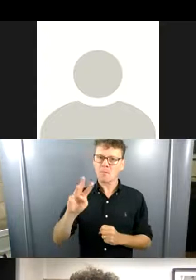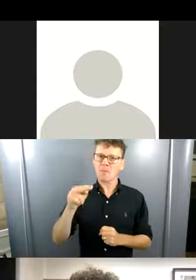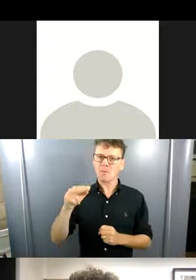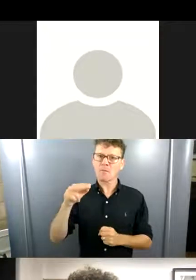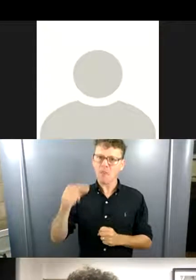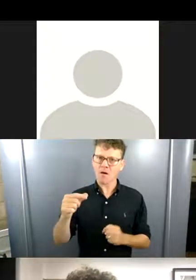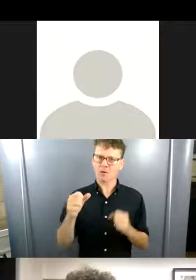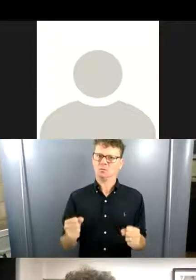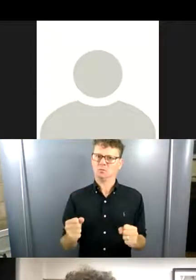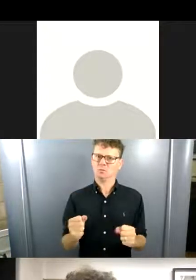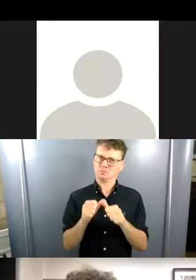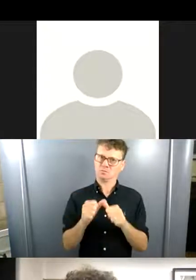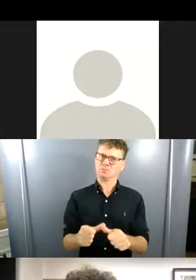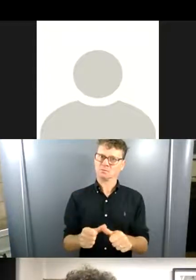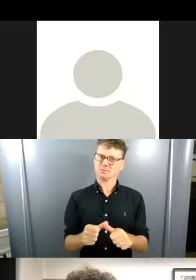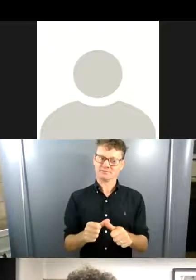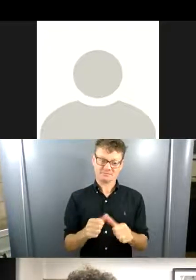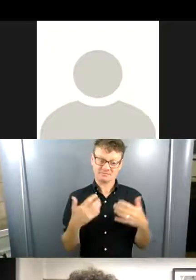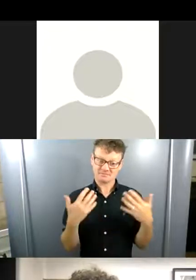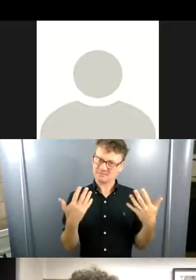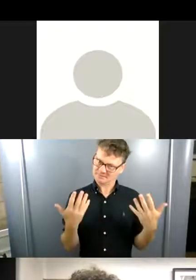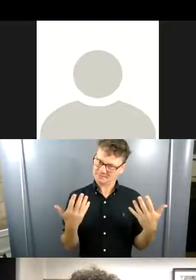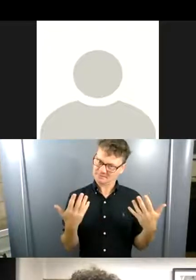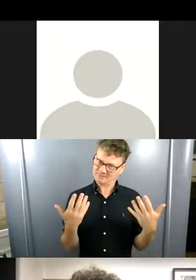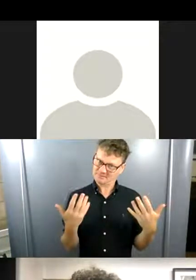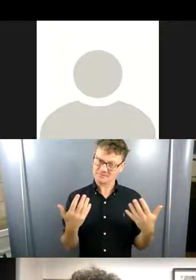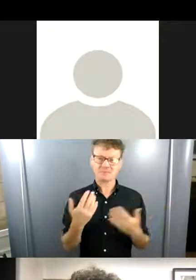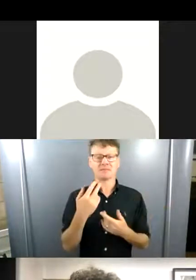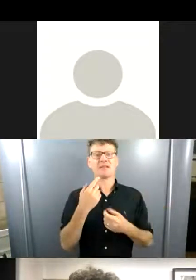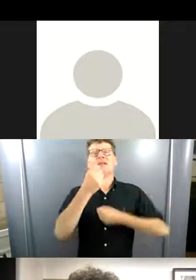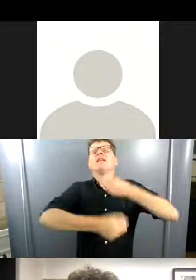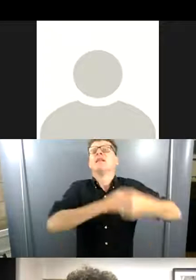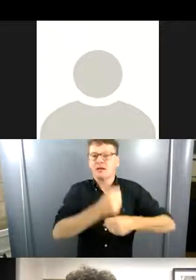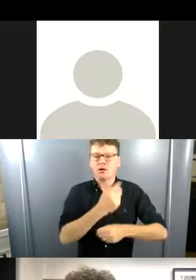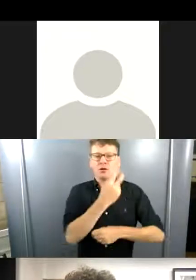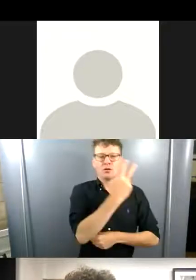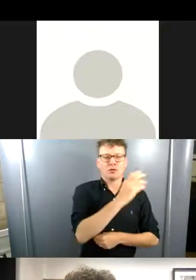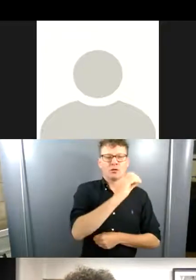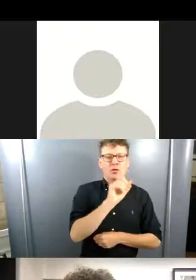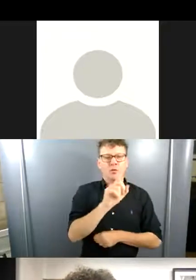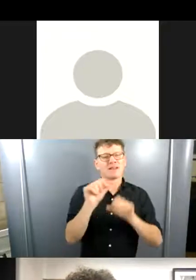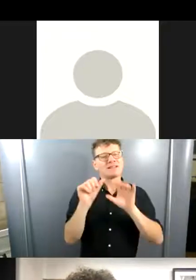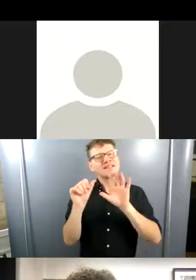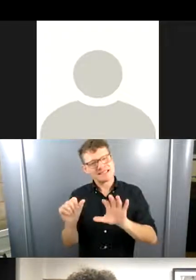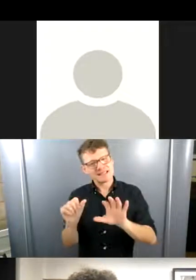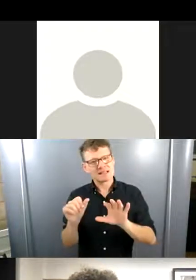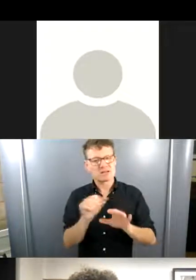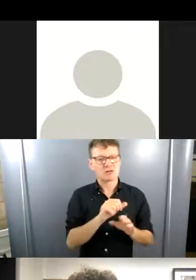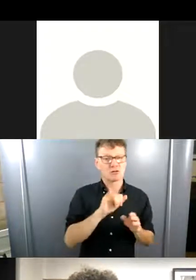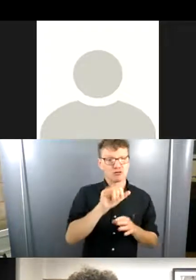so then the next year in 2016 Janet recorder relax recorded a relaxed conversation with Nancy